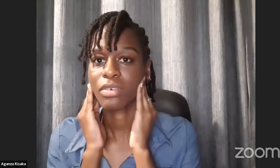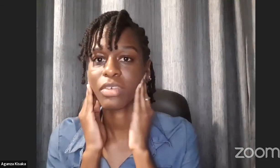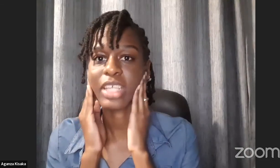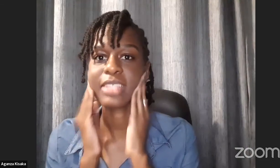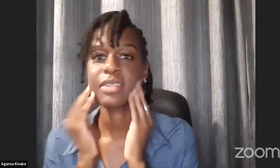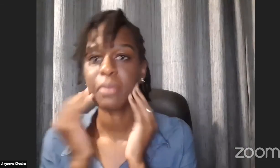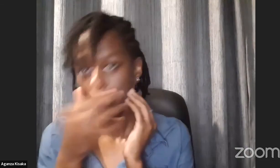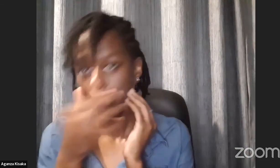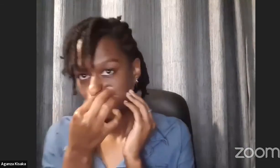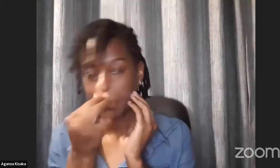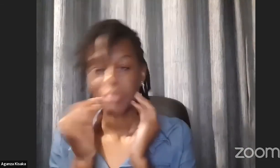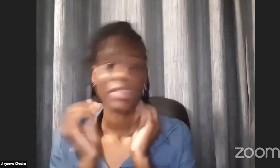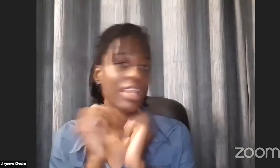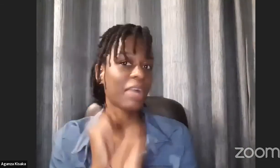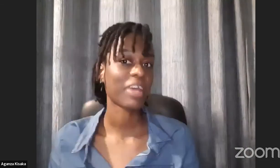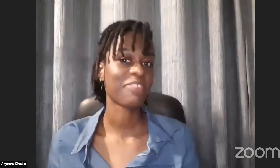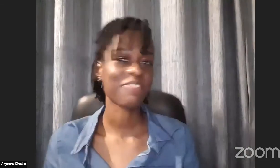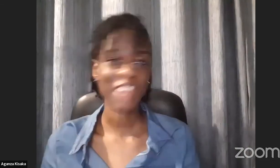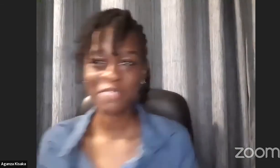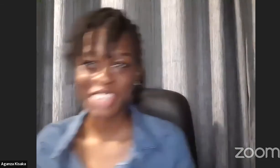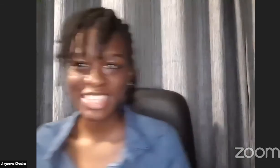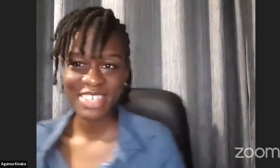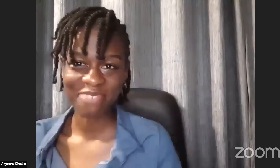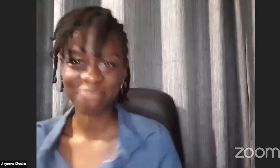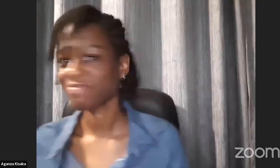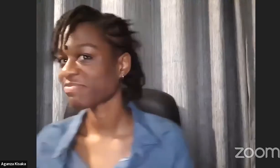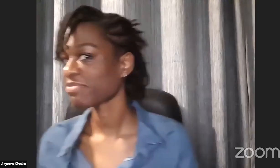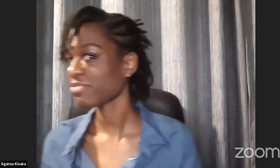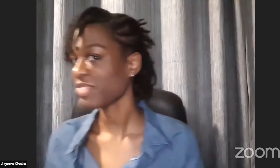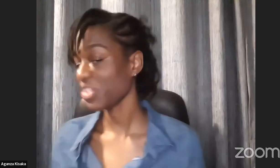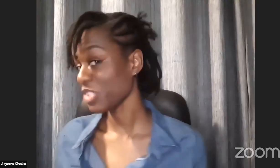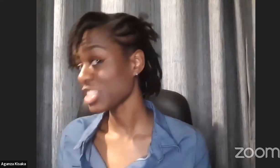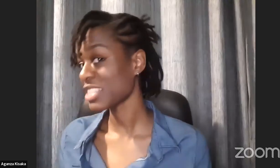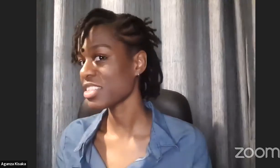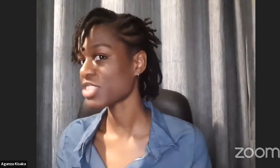Great, now my favorite which is still the jaw area